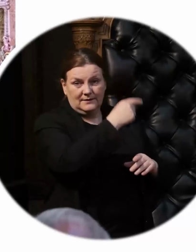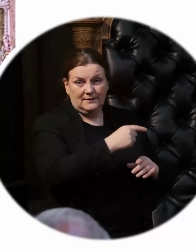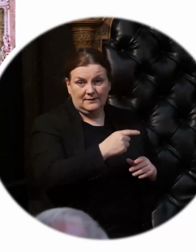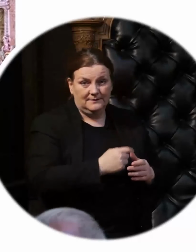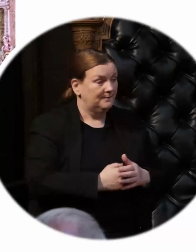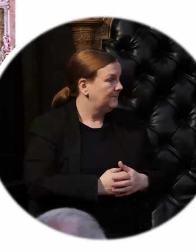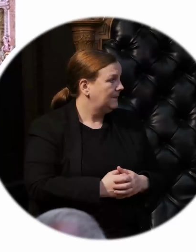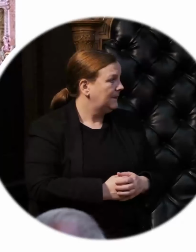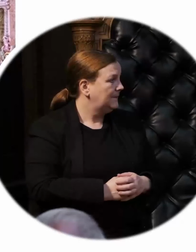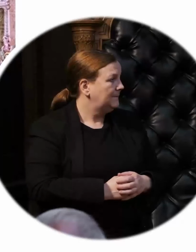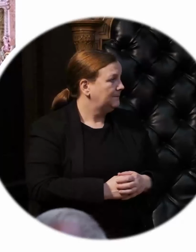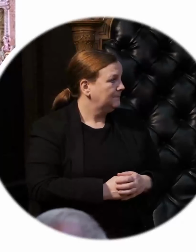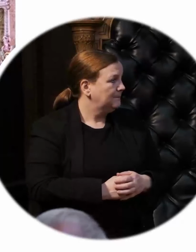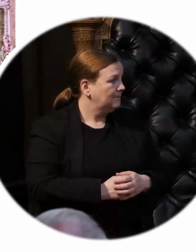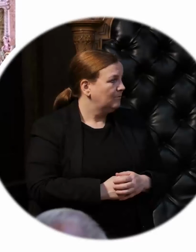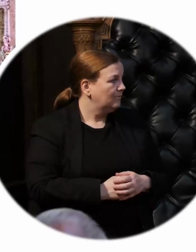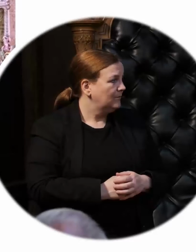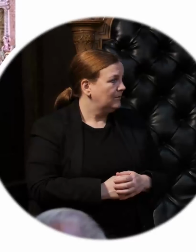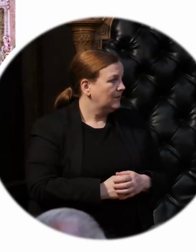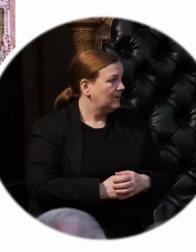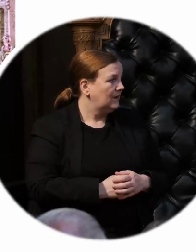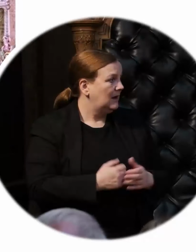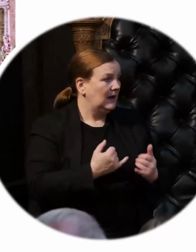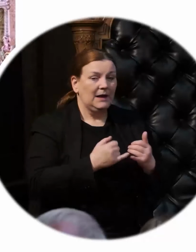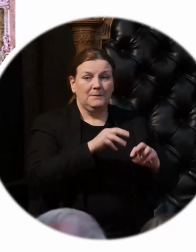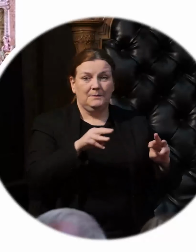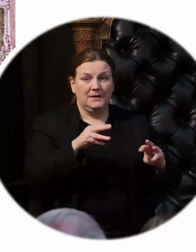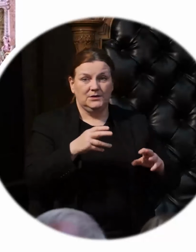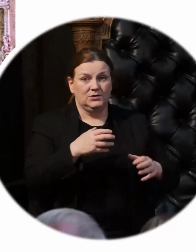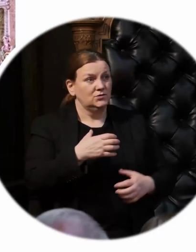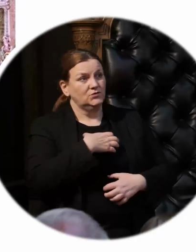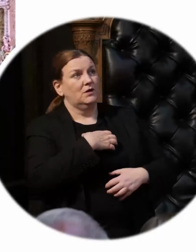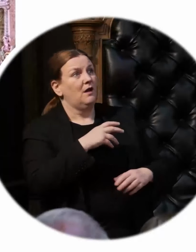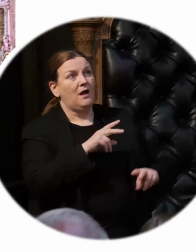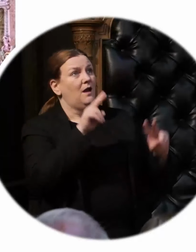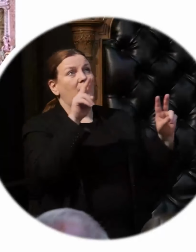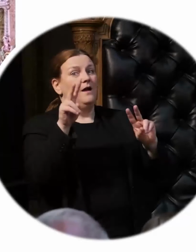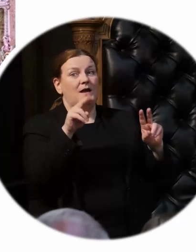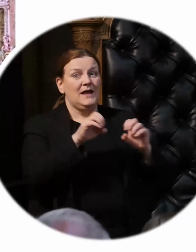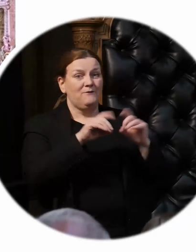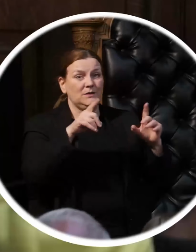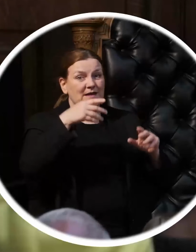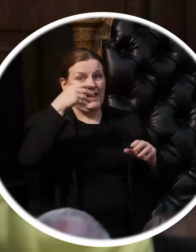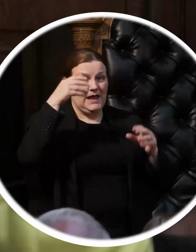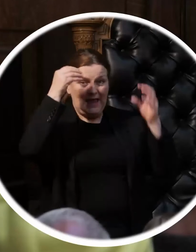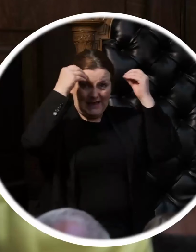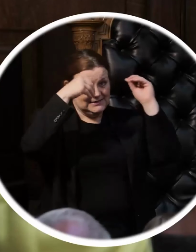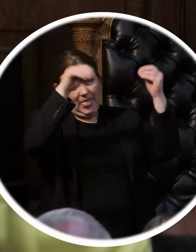the sheer kind of surprise and amazement at the birth of the railways. You know, everyone's hats are blowing off in amazement at them.